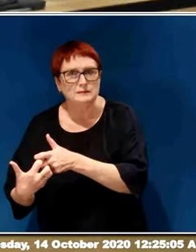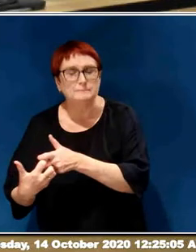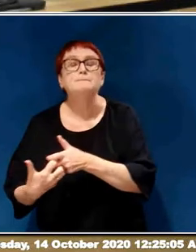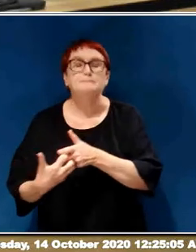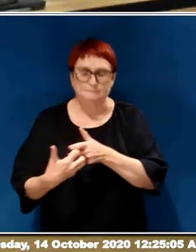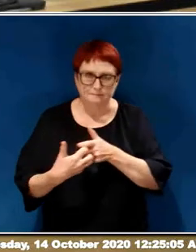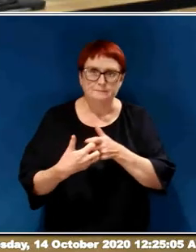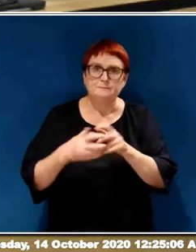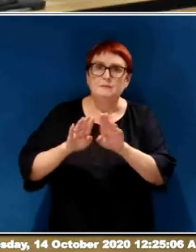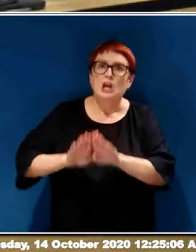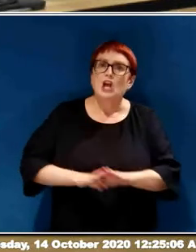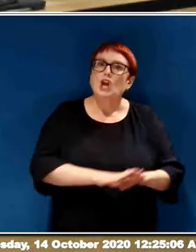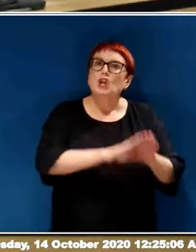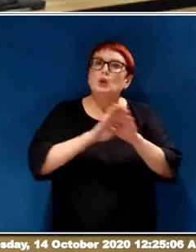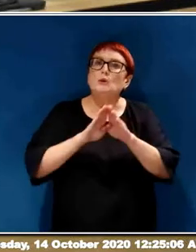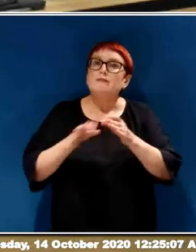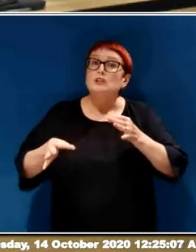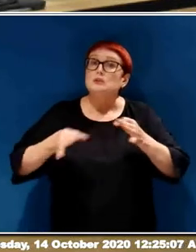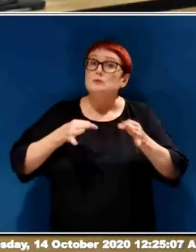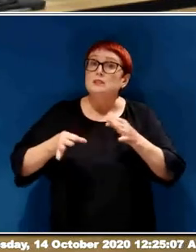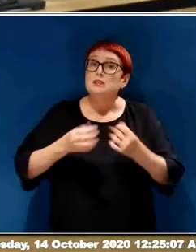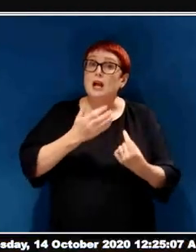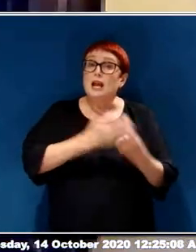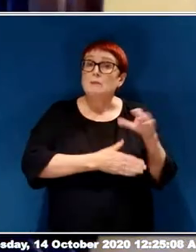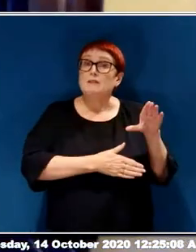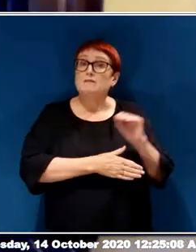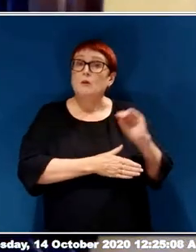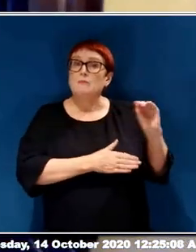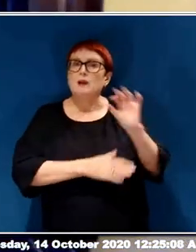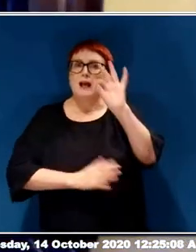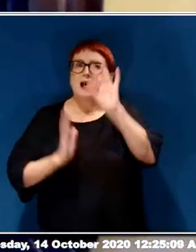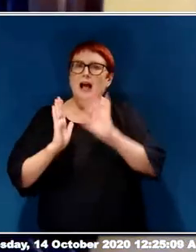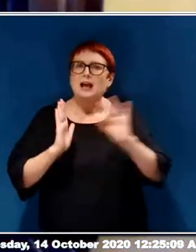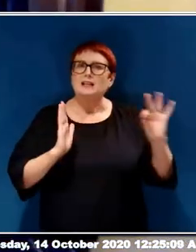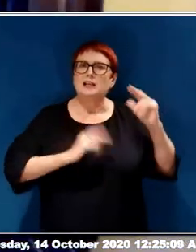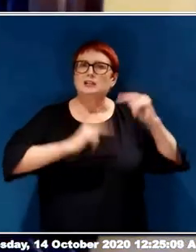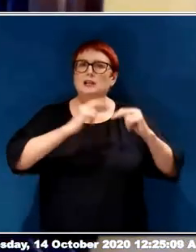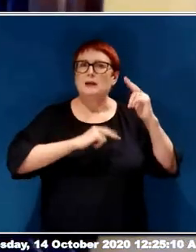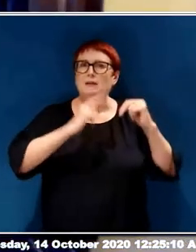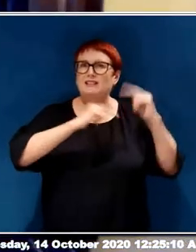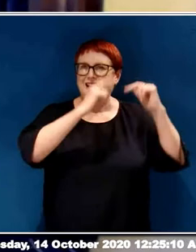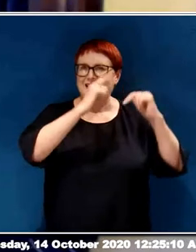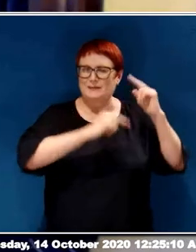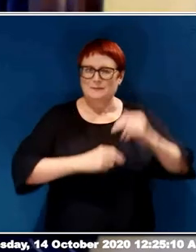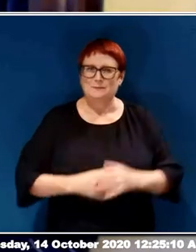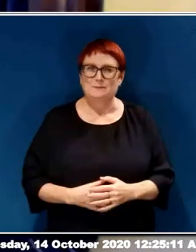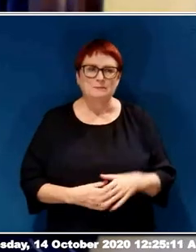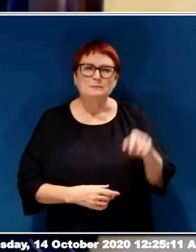field of architecture. And it was a focus on design principles to make sure